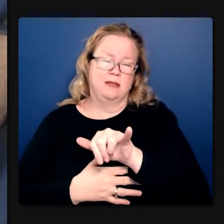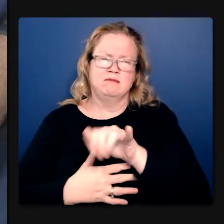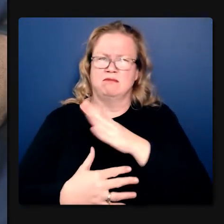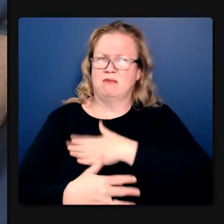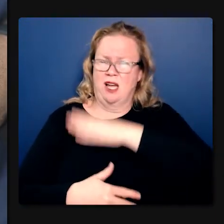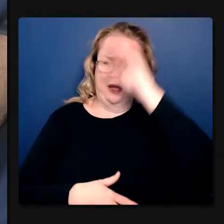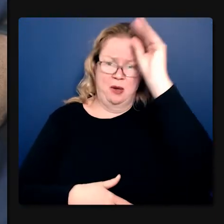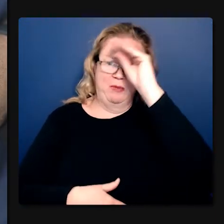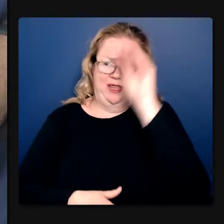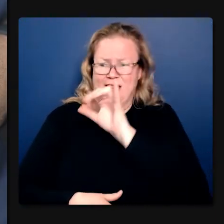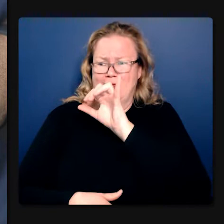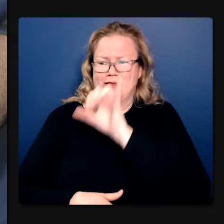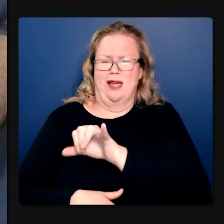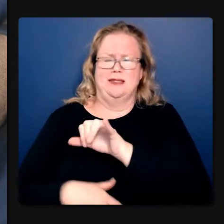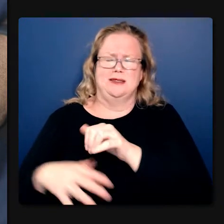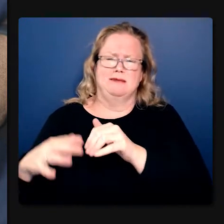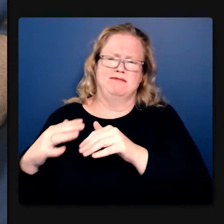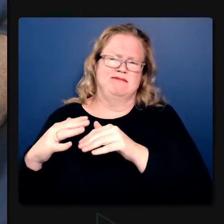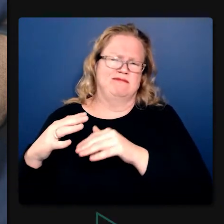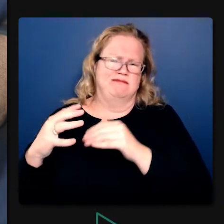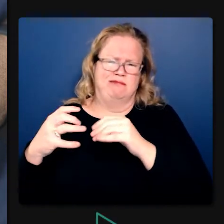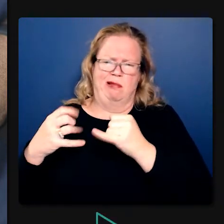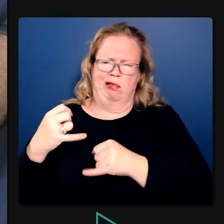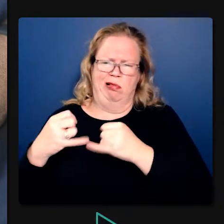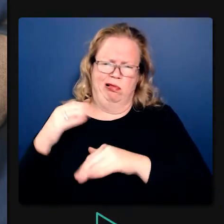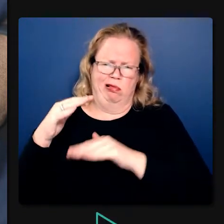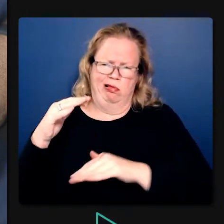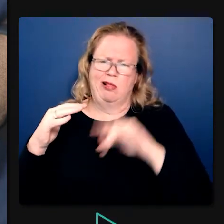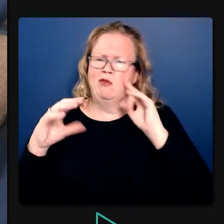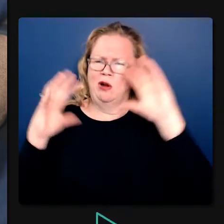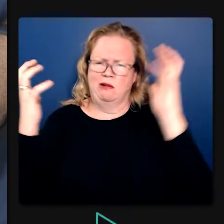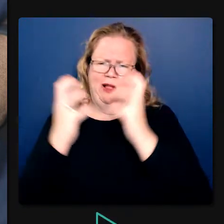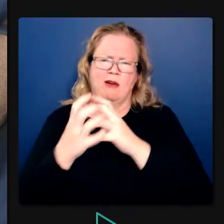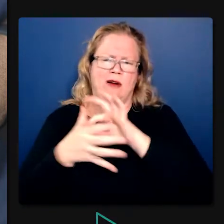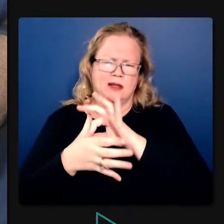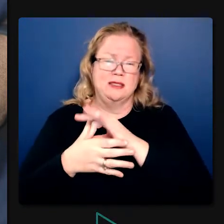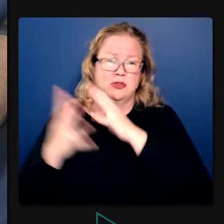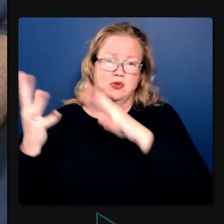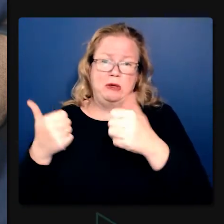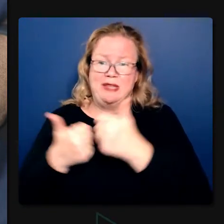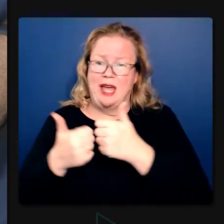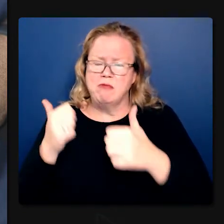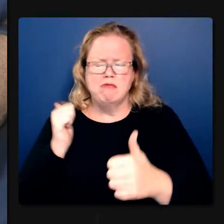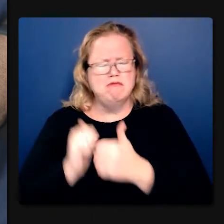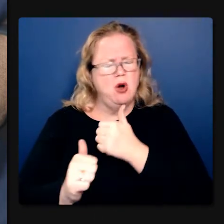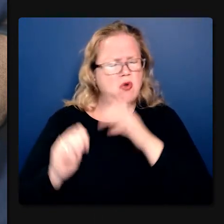In my opinion, this is the low hanging fruit for cloud content. With streaming games, you can play the latest and greatest